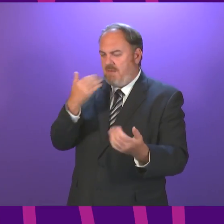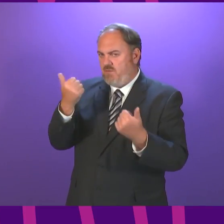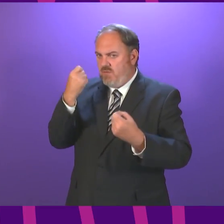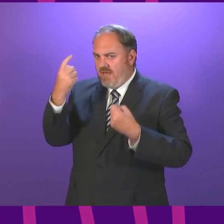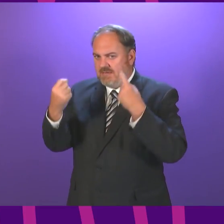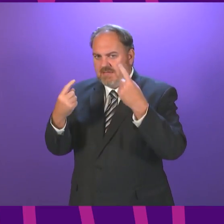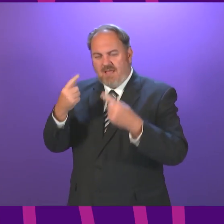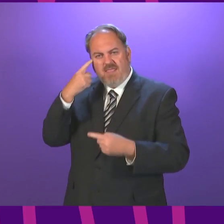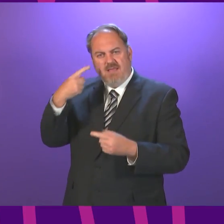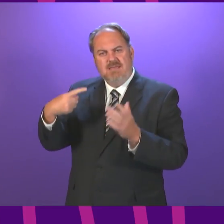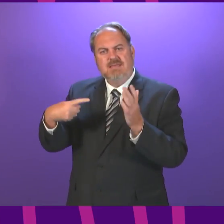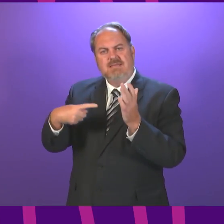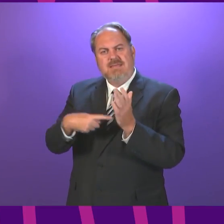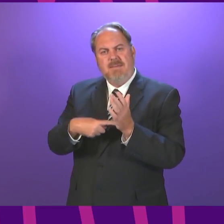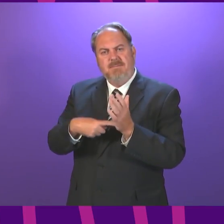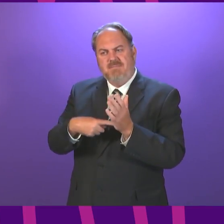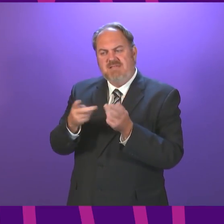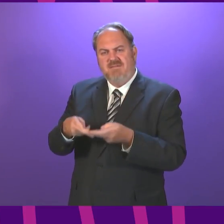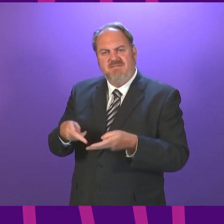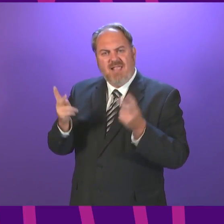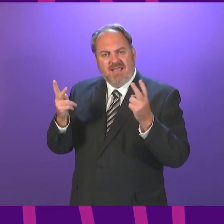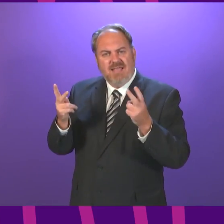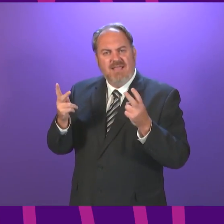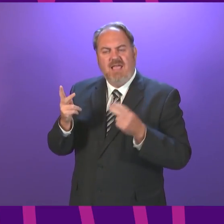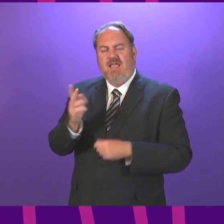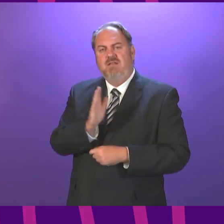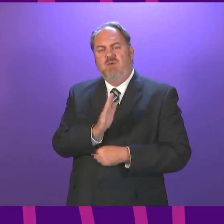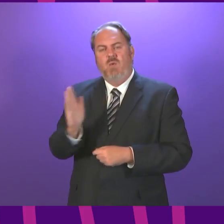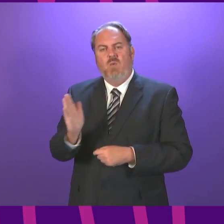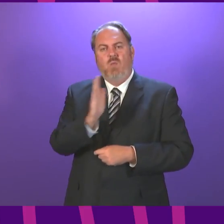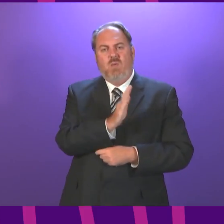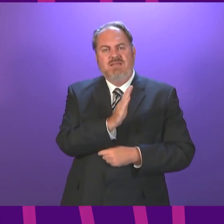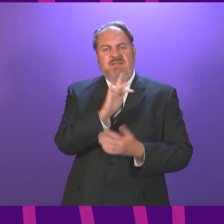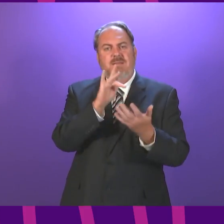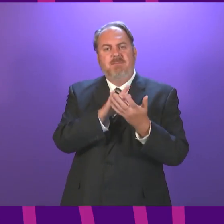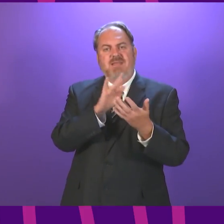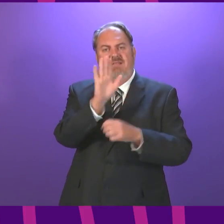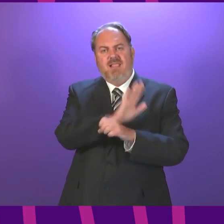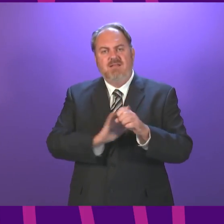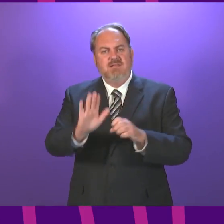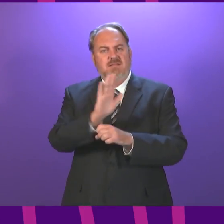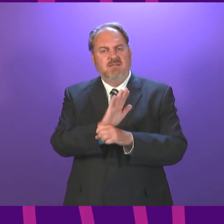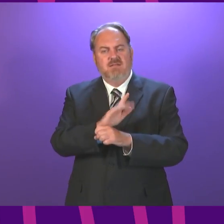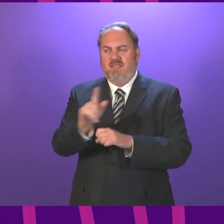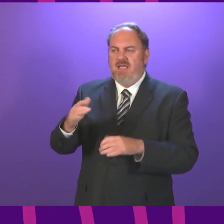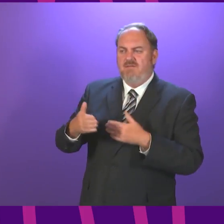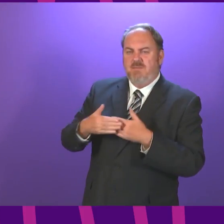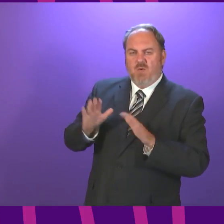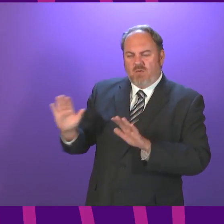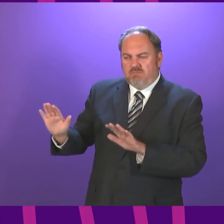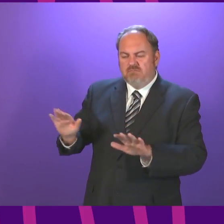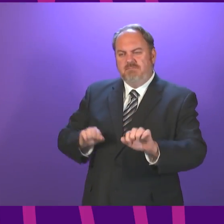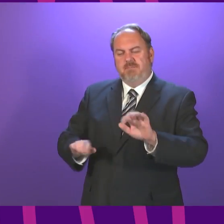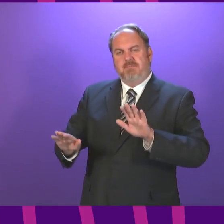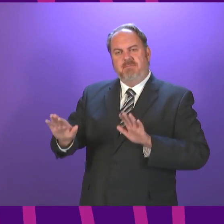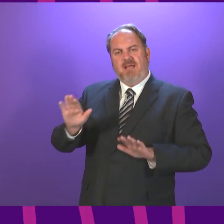the West Midlands, the police and crime commissioners have led good innovations to adopt more enlightened